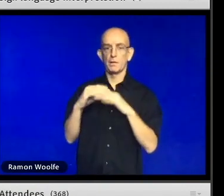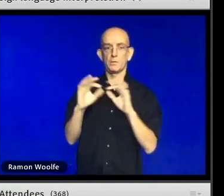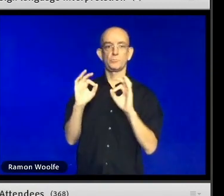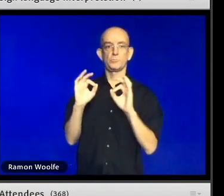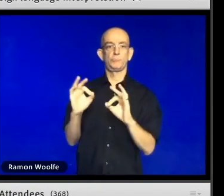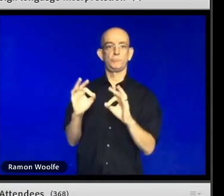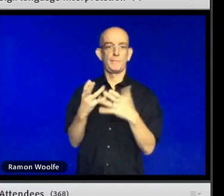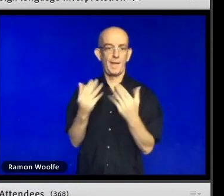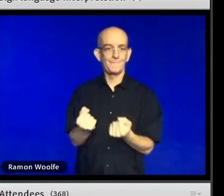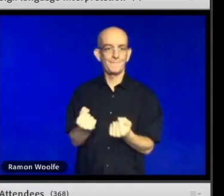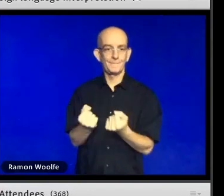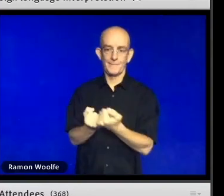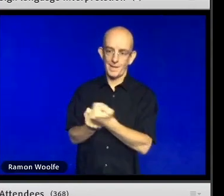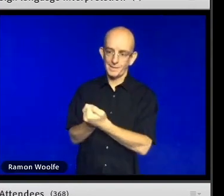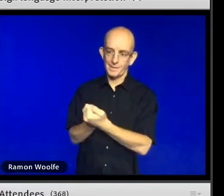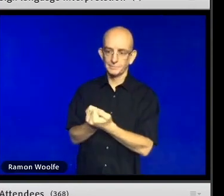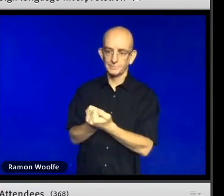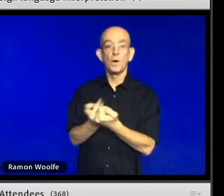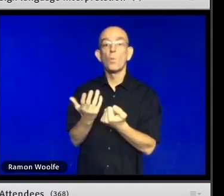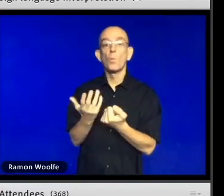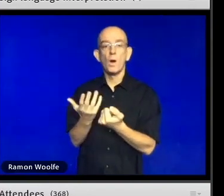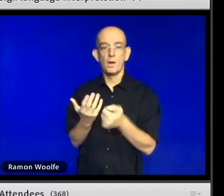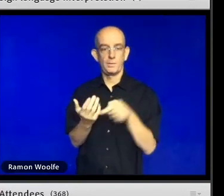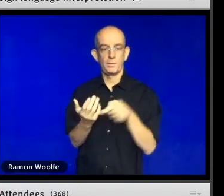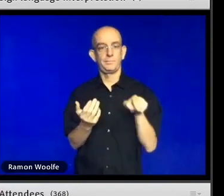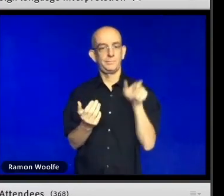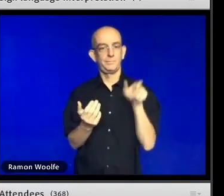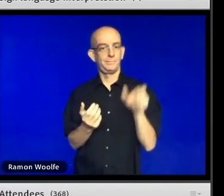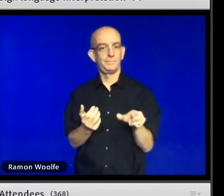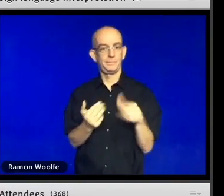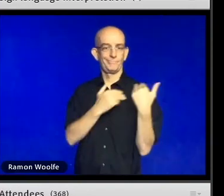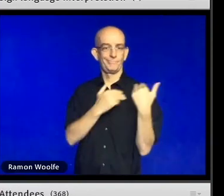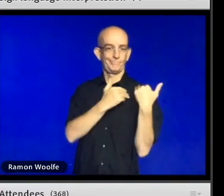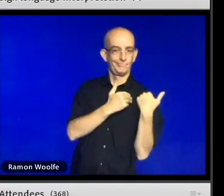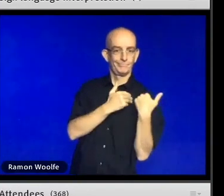note. So that's all. Just a very quick example you can all do very simply to make information